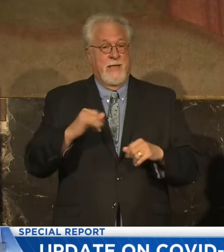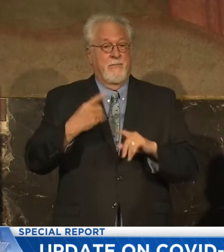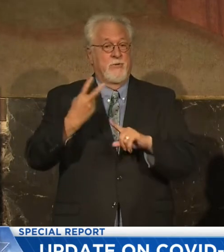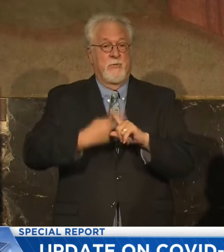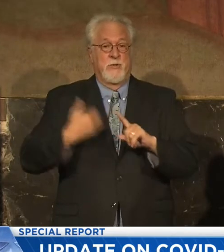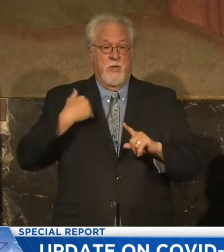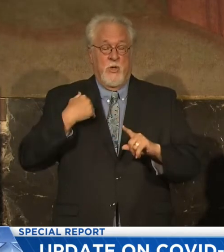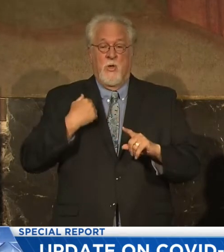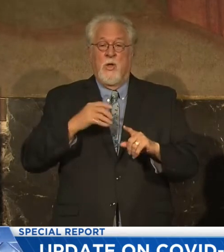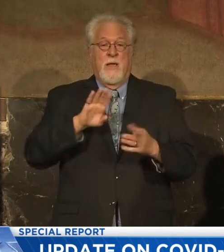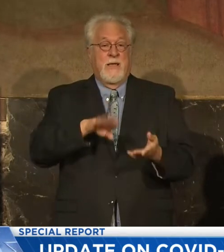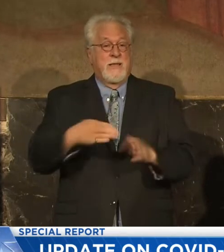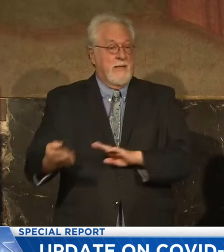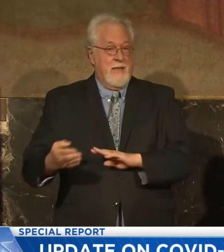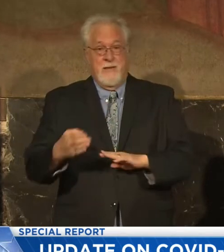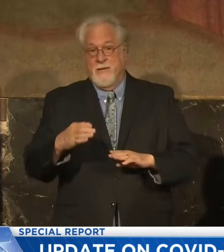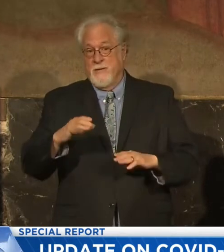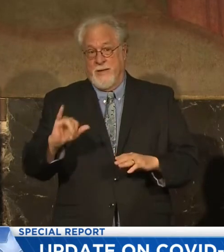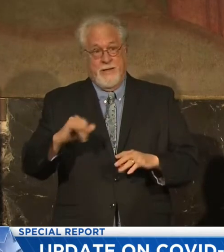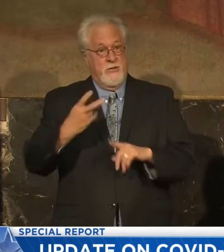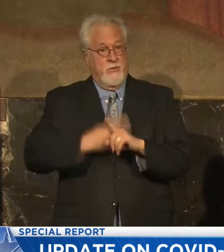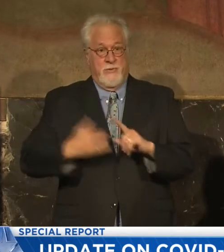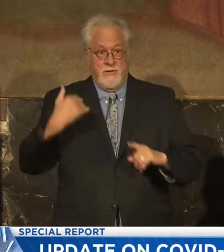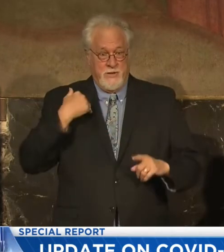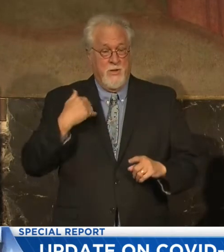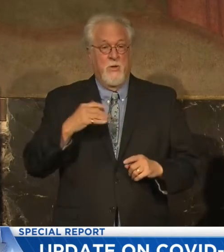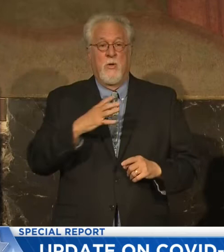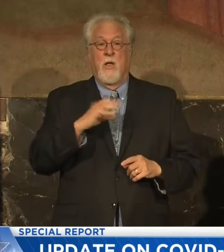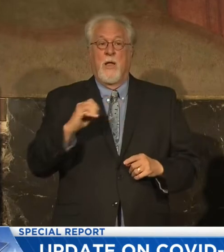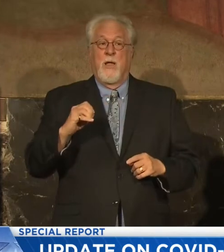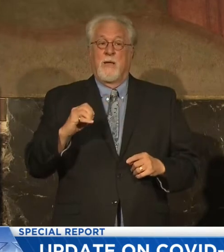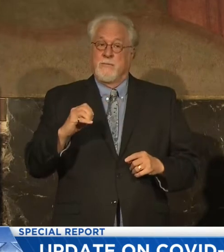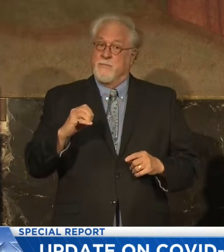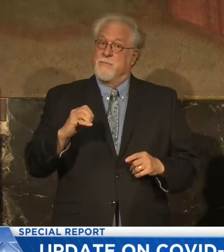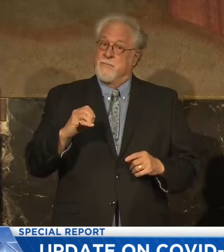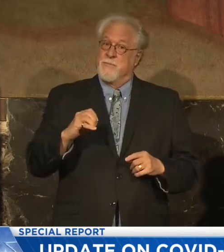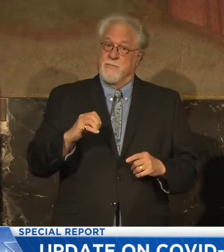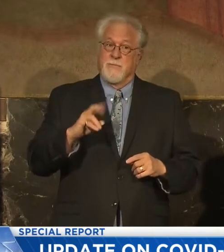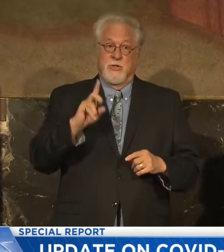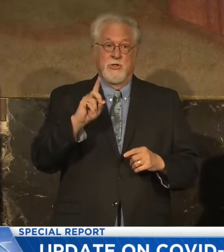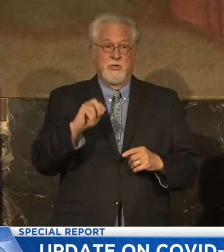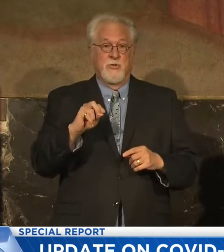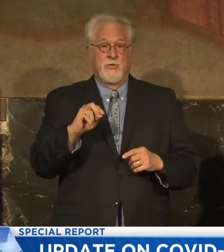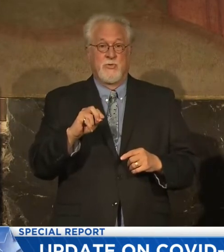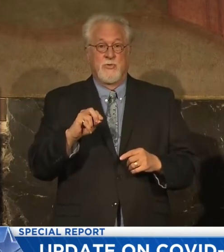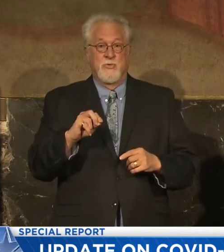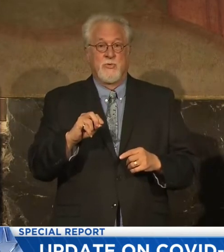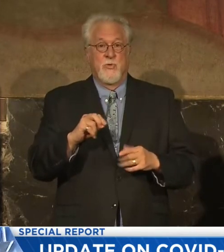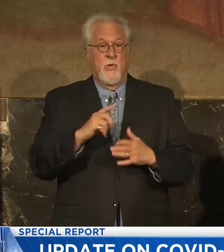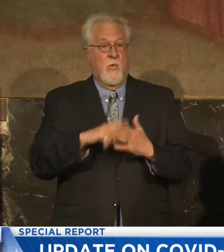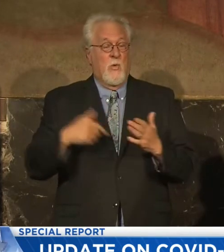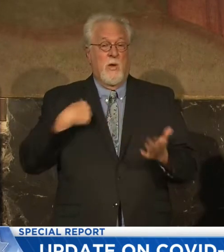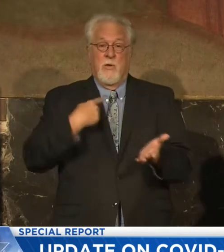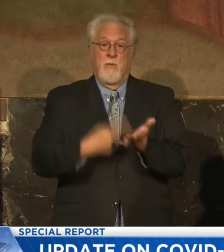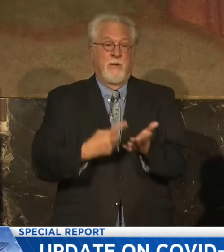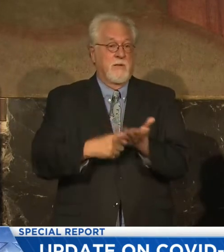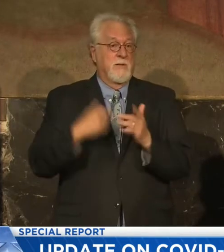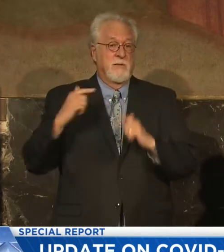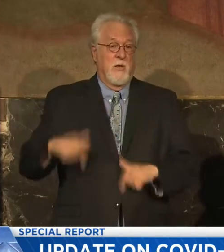THAT PEOPLE UNDERSTAND THERE'S A LOT OF COVID-19 OUT THERE. IT'S AS CONTAGIOUS TODAY AS IT WAS TWO MONTHS AGO. IT'S AS DEADLY TODAY AS IT WAS